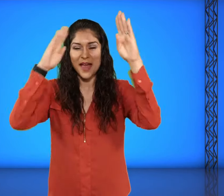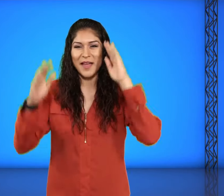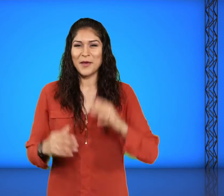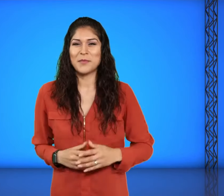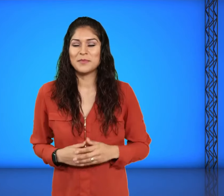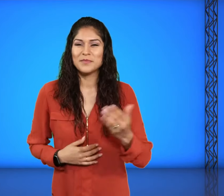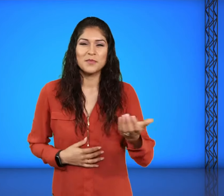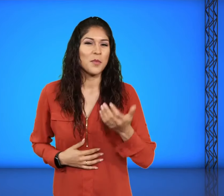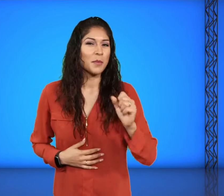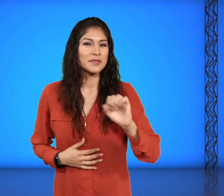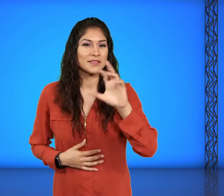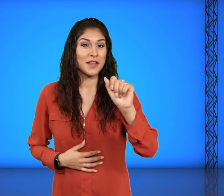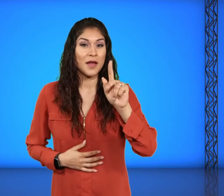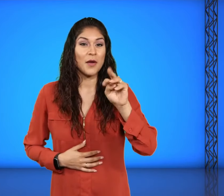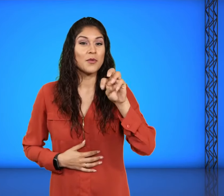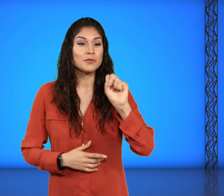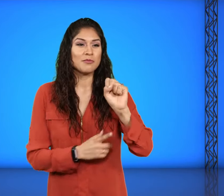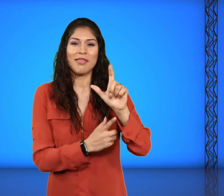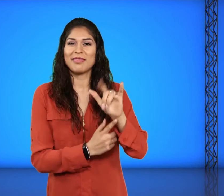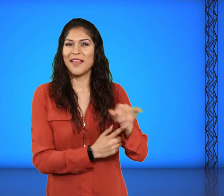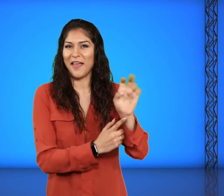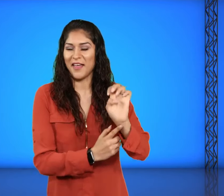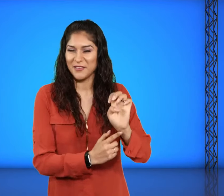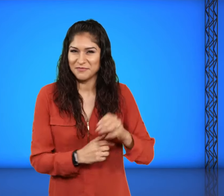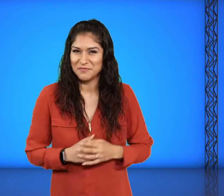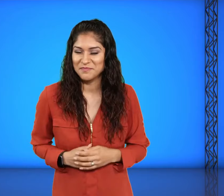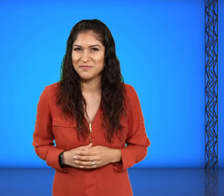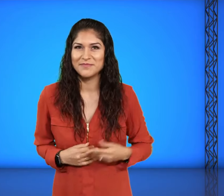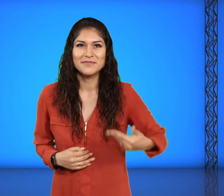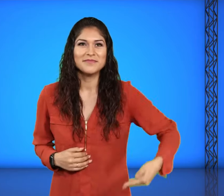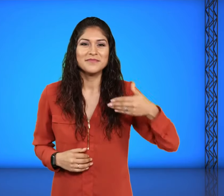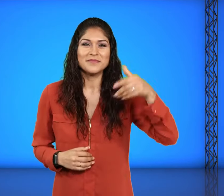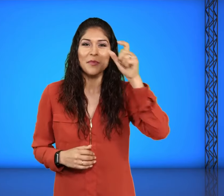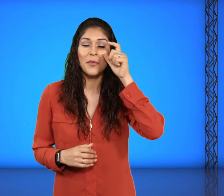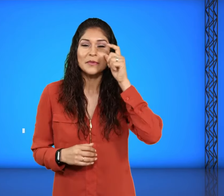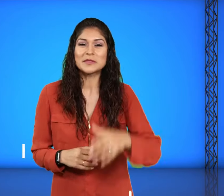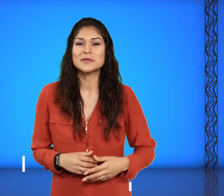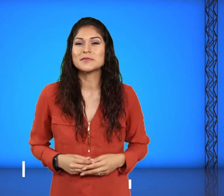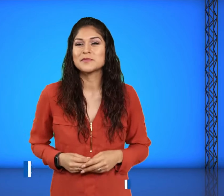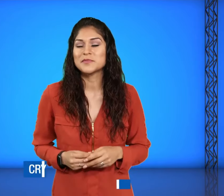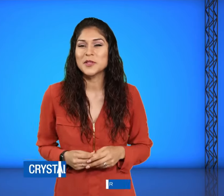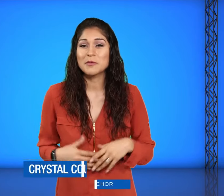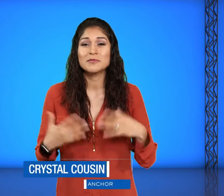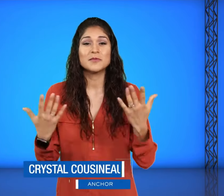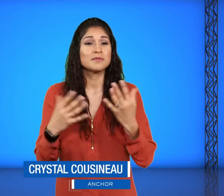Hello everyone. Welcome to Sign1News live. I'm Crystal Cousineau.